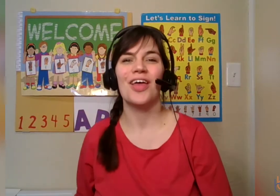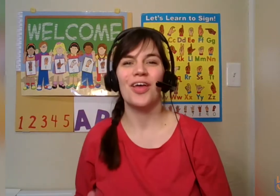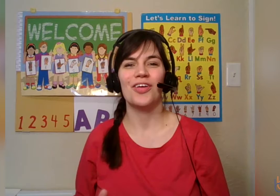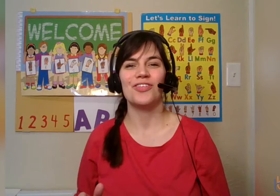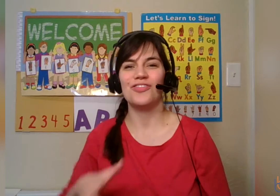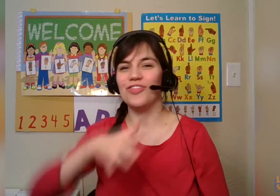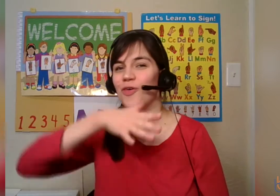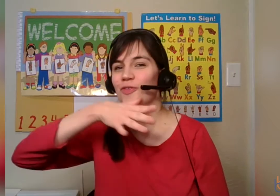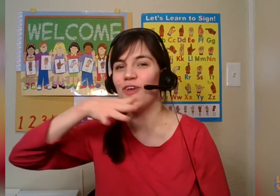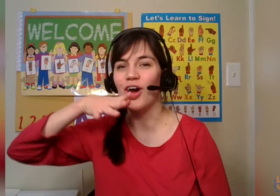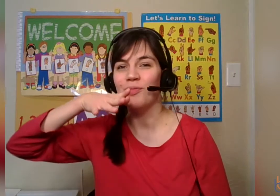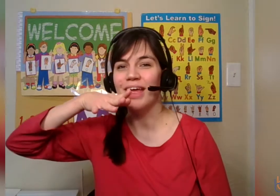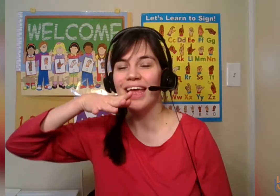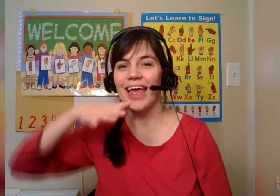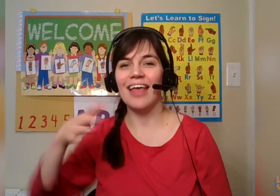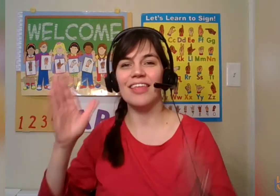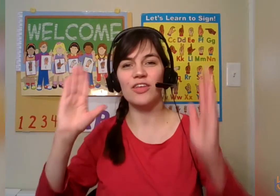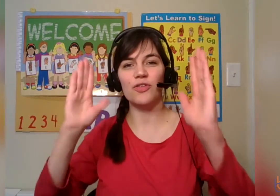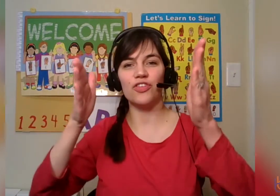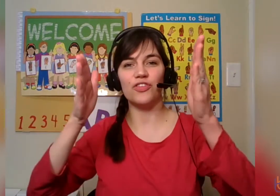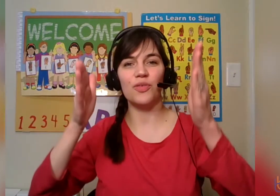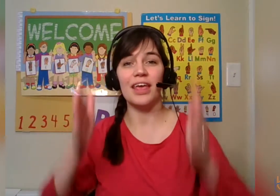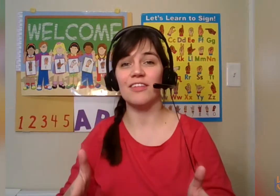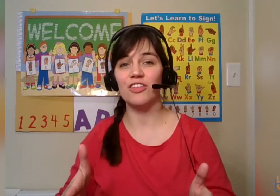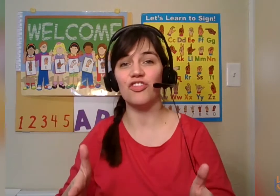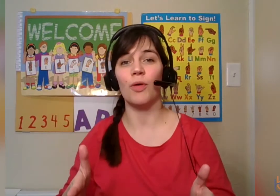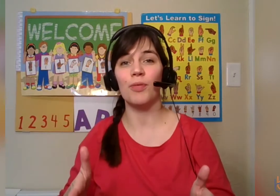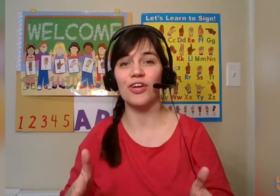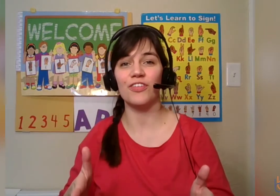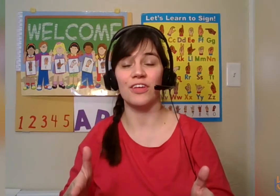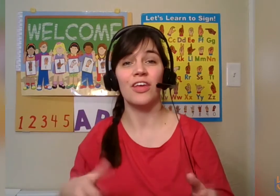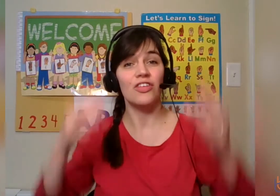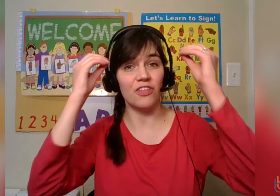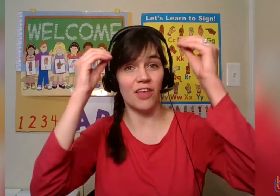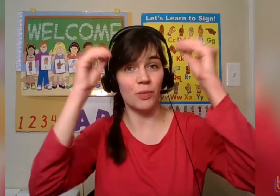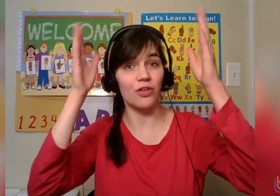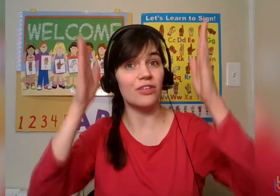show farm and then use your two hands to show a person. Just like we learned